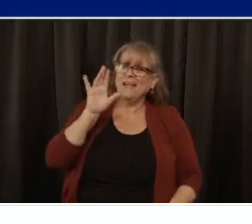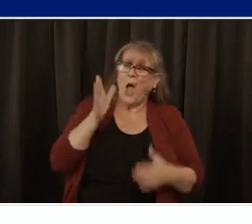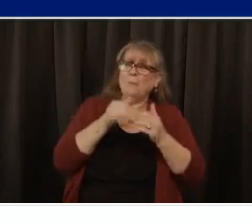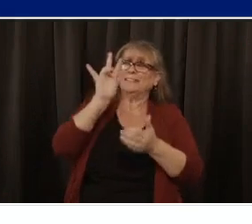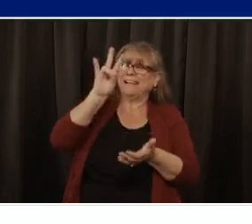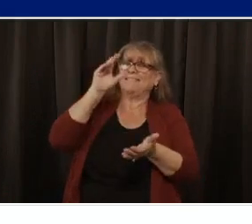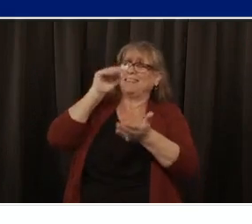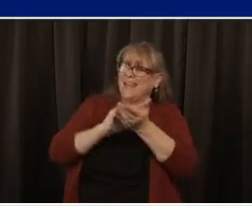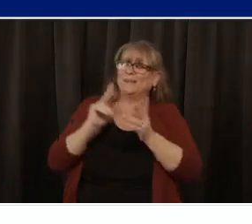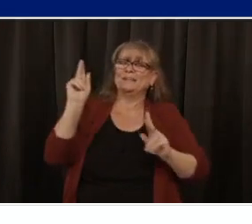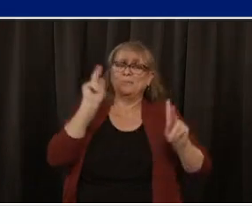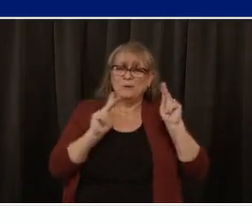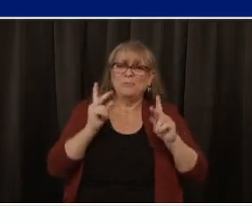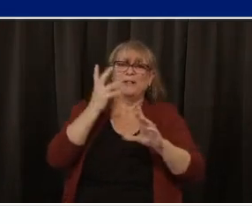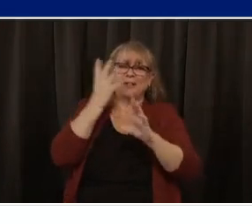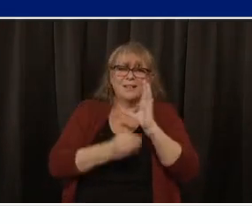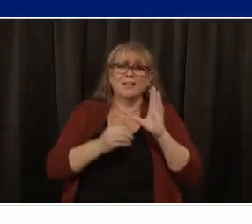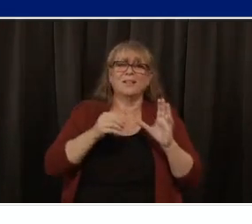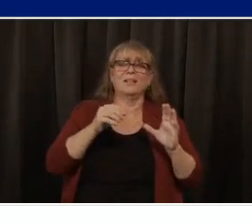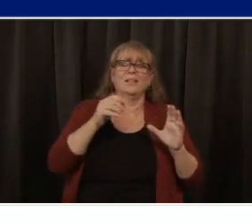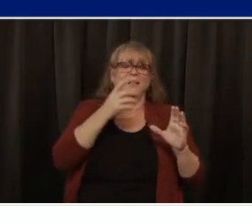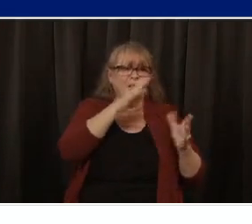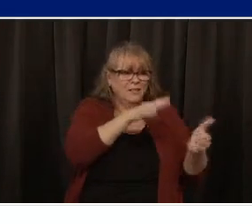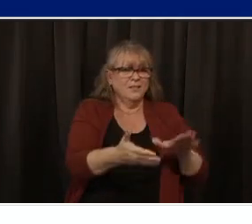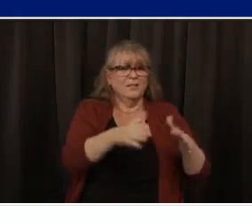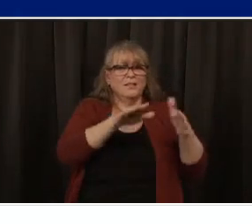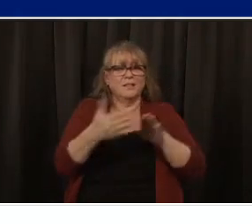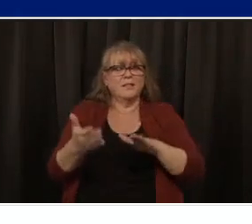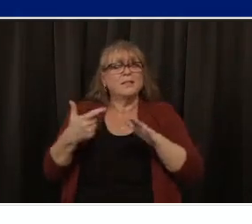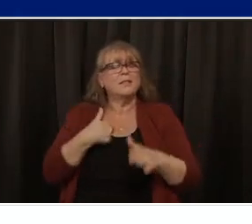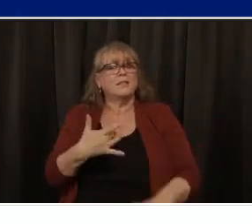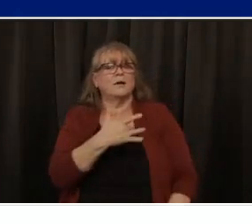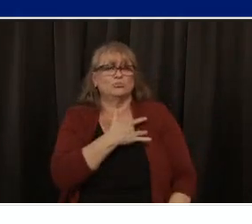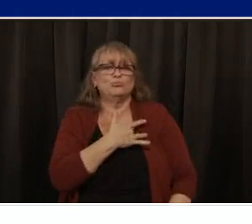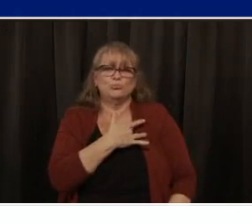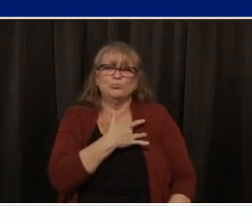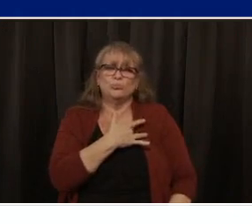with us. And that's because Coloradans are done their part and are doing their part wearing masks,